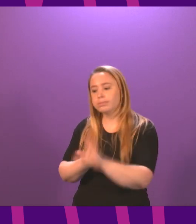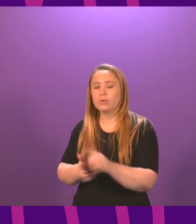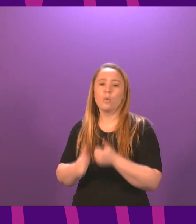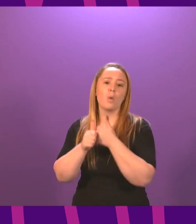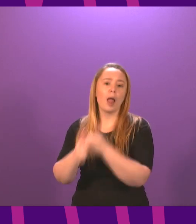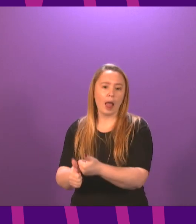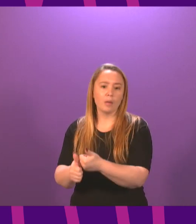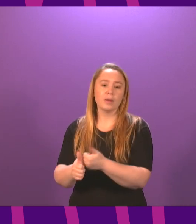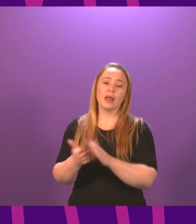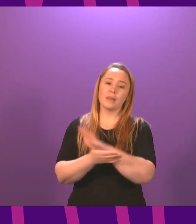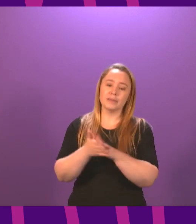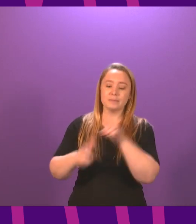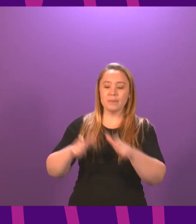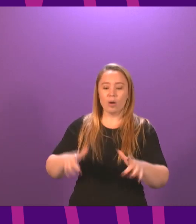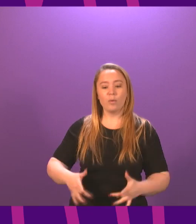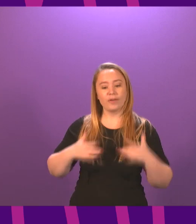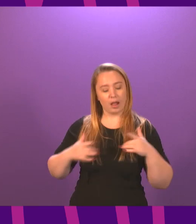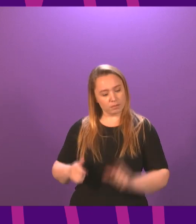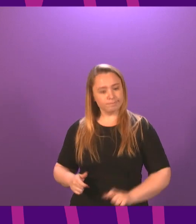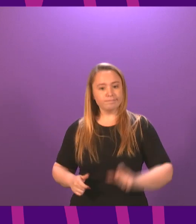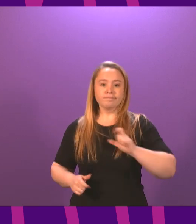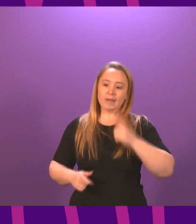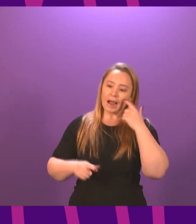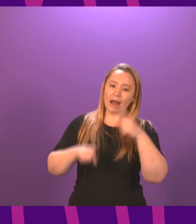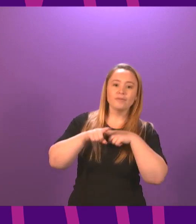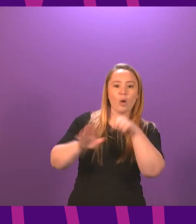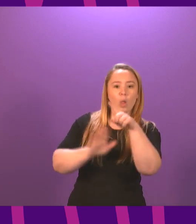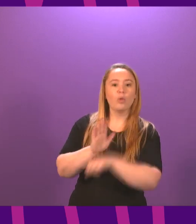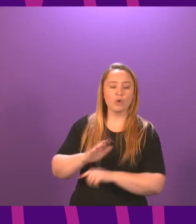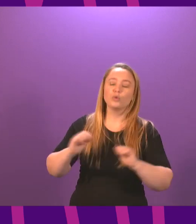people so that we can continue to improve compliance with what is one of the most important